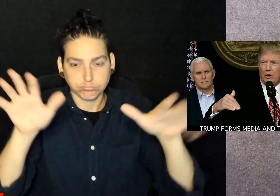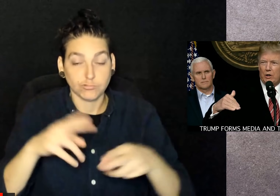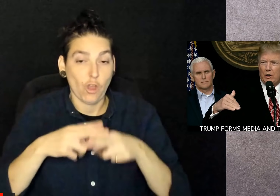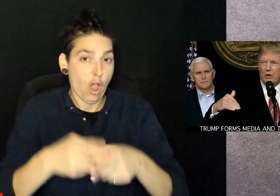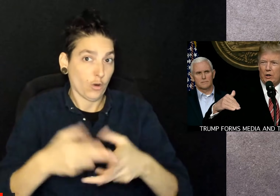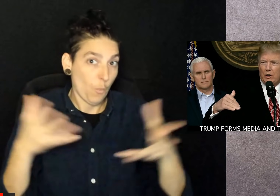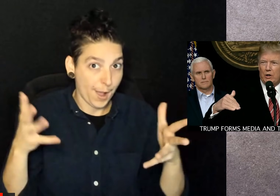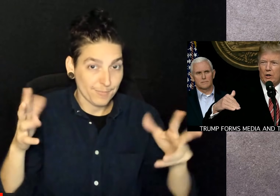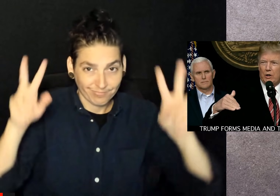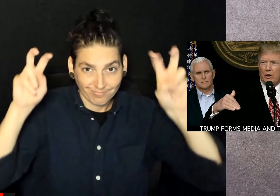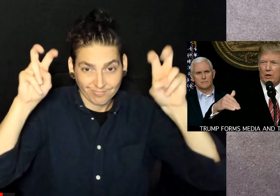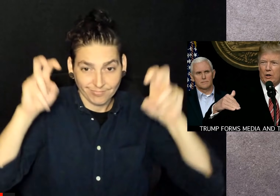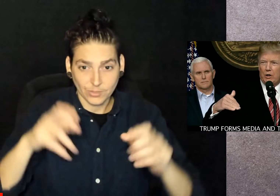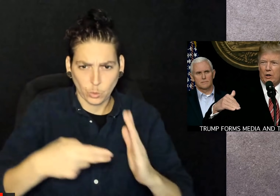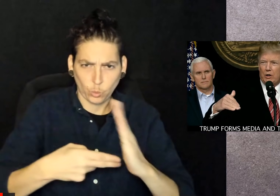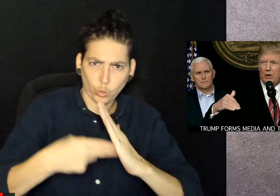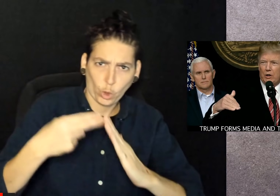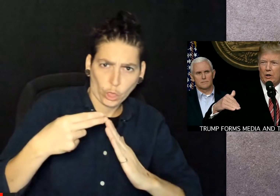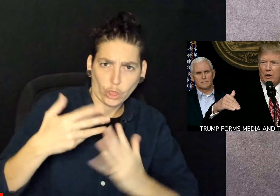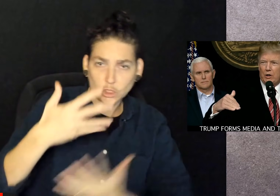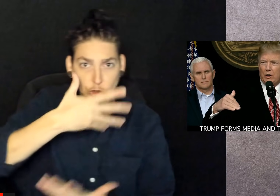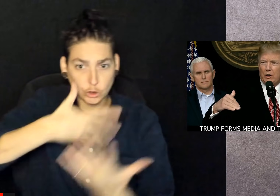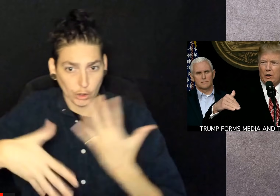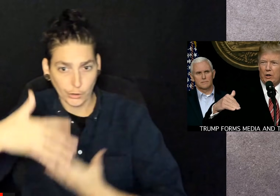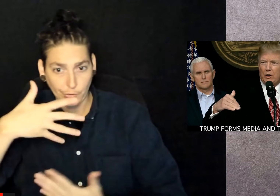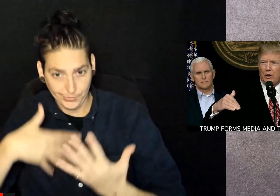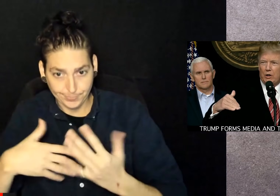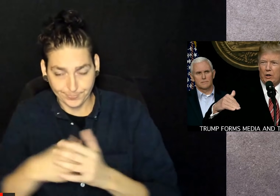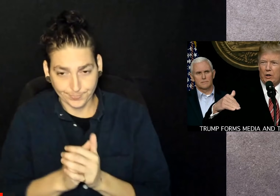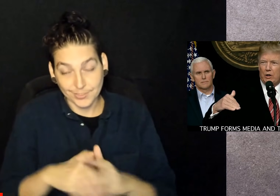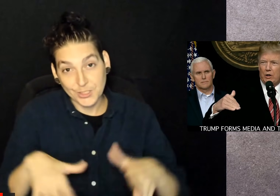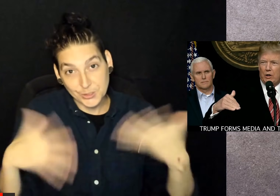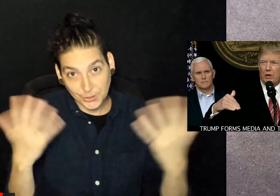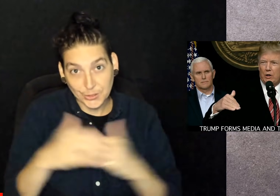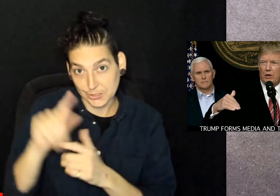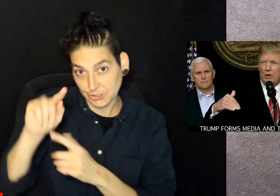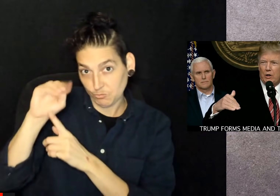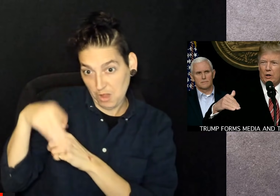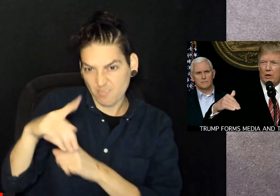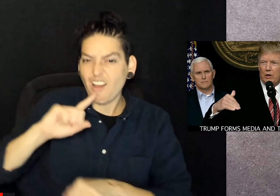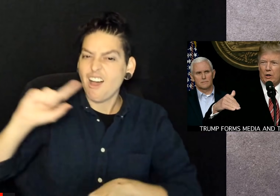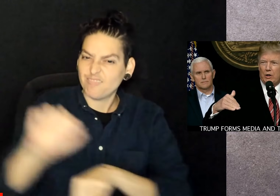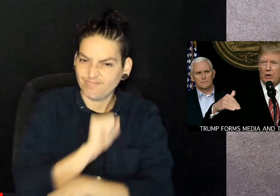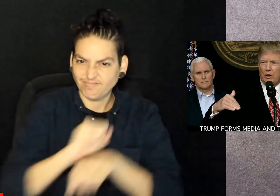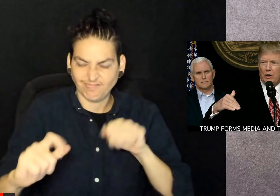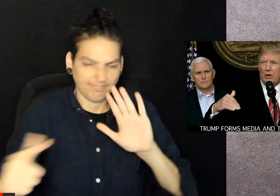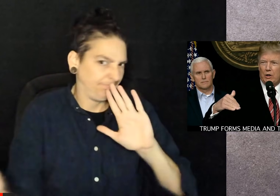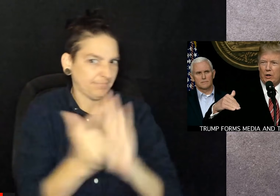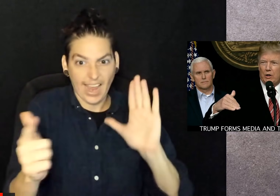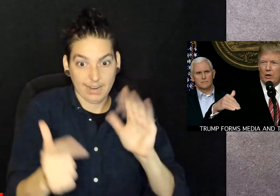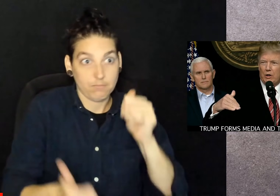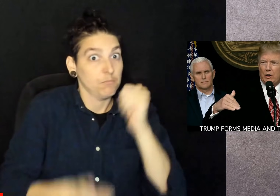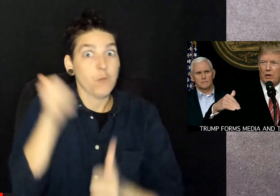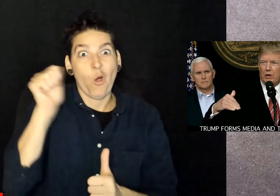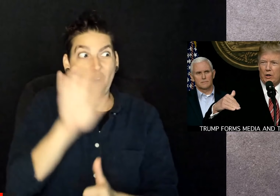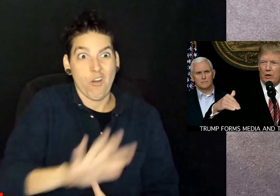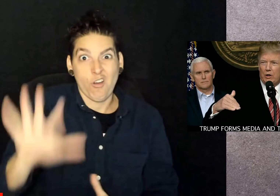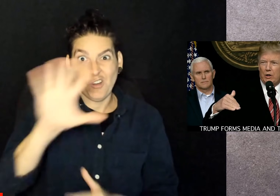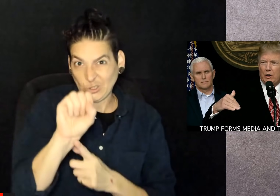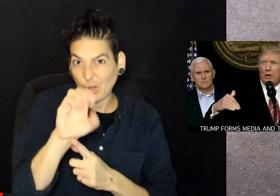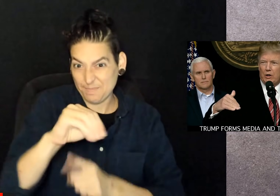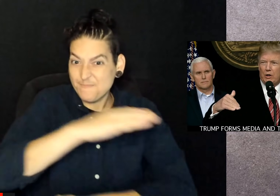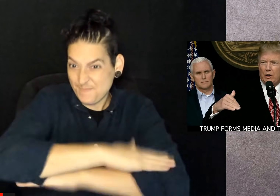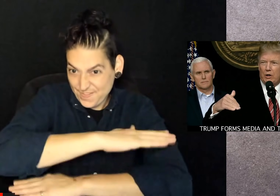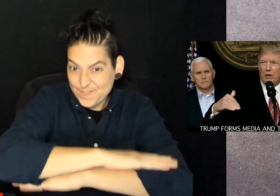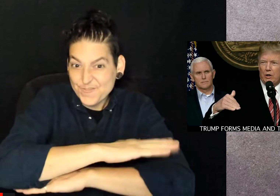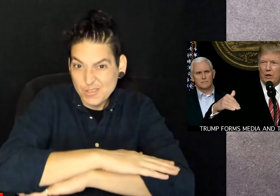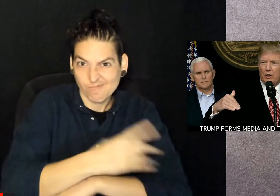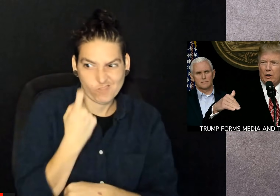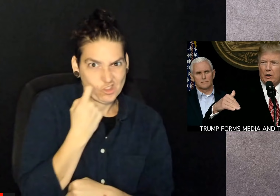says it will launch what he calls truth social Trump was banned from most social media platforms